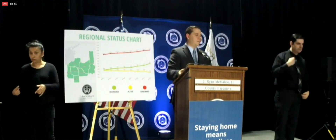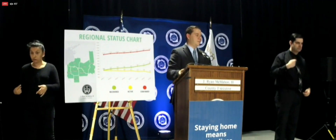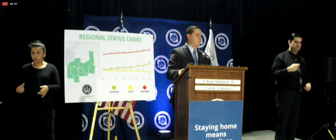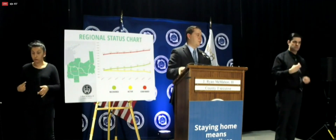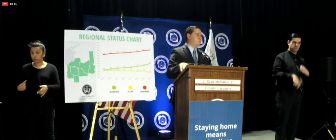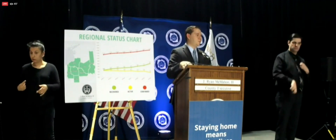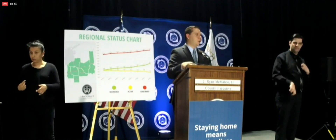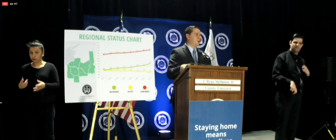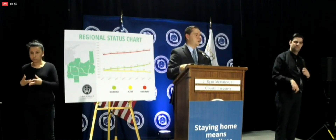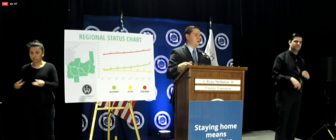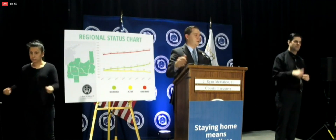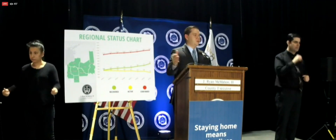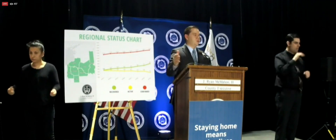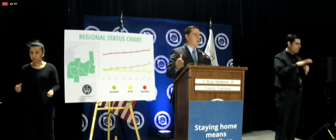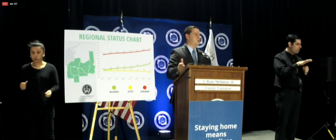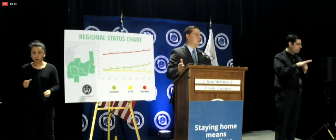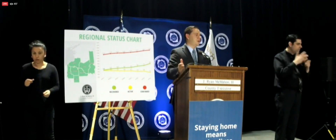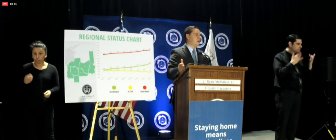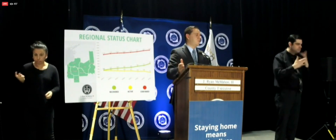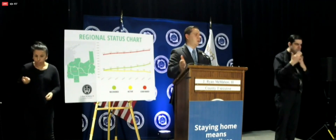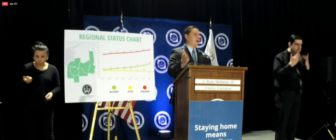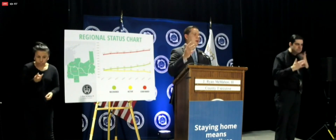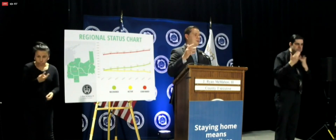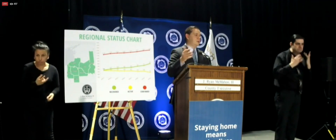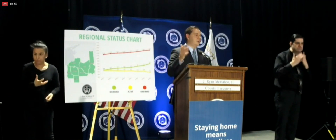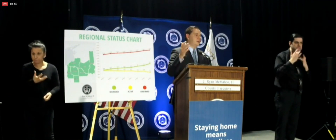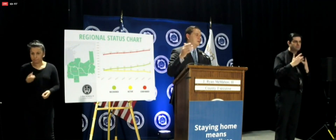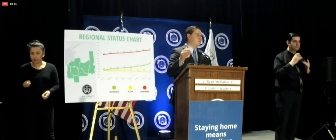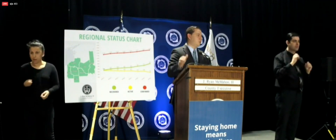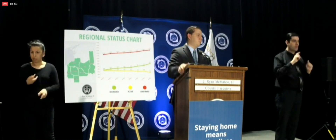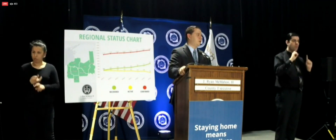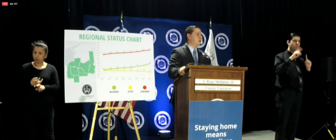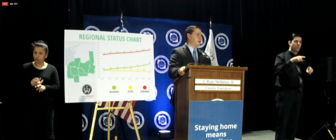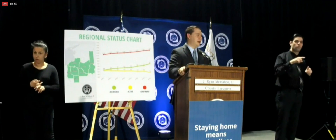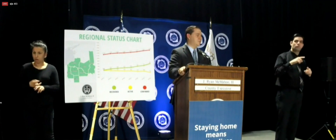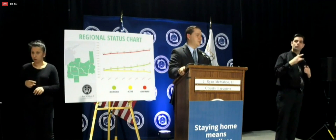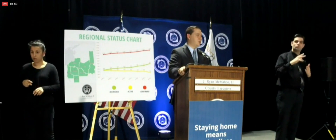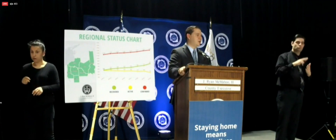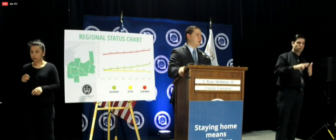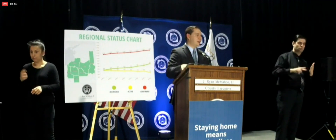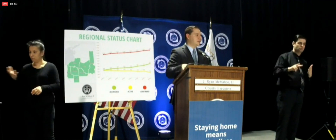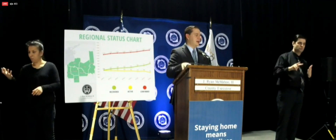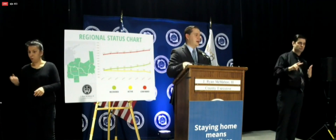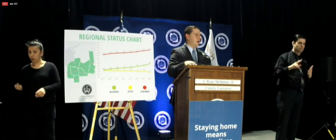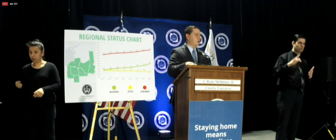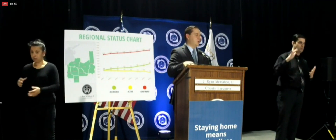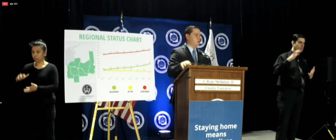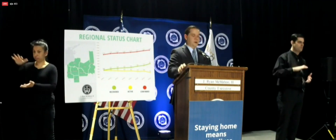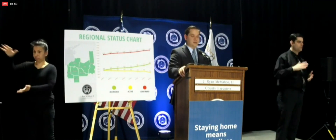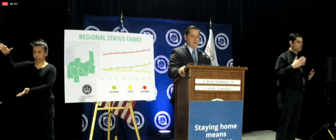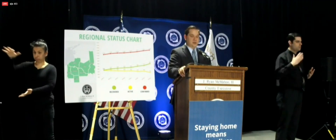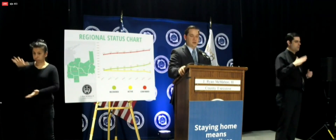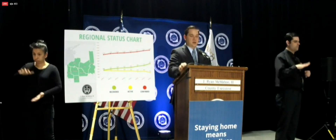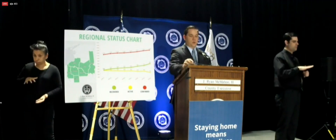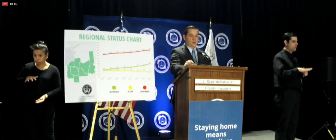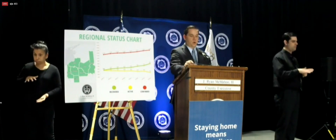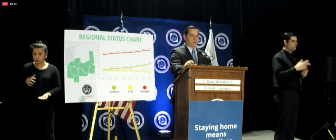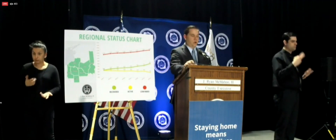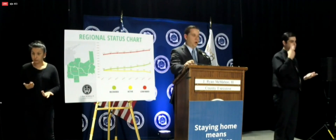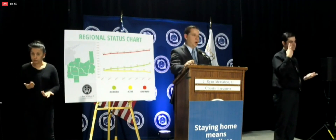THIS WEEK. EVERYBODY -- WE HAD A PROBLEM WITH GOWNS. YOU PUT BIGGED ORERS IN AND IN TWO WEEK, YOU'LL HAVE MORE GOWNS THAN YOU NEEDED FOR A PERIOD OF TIME.